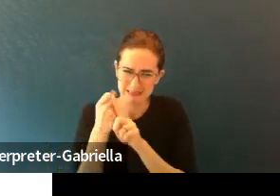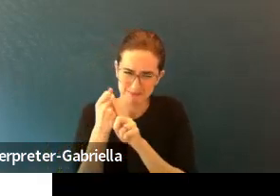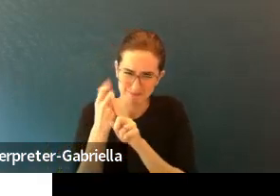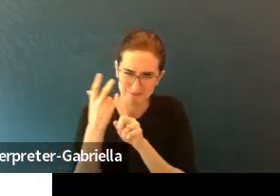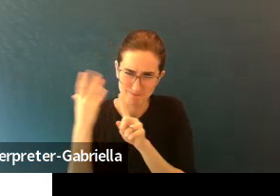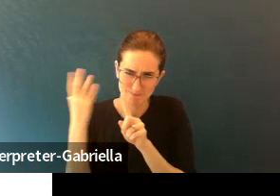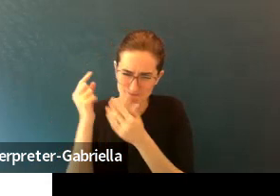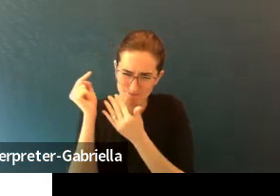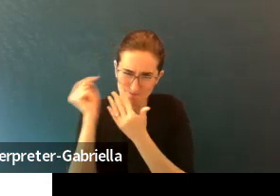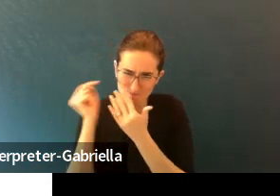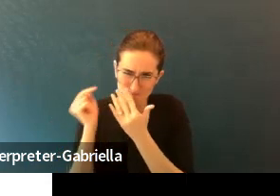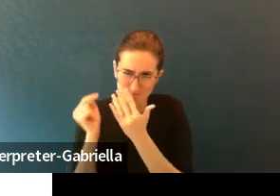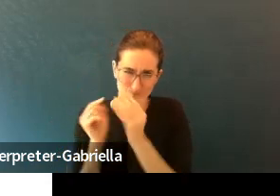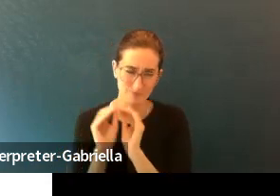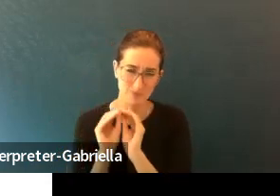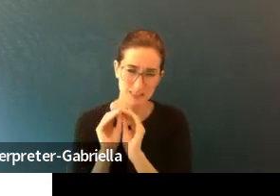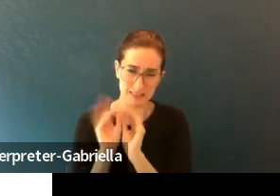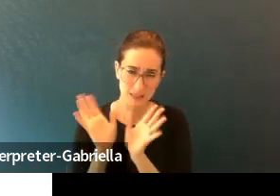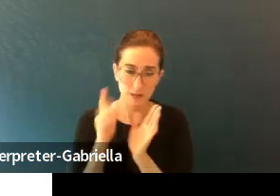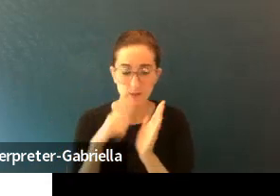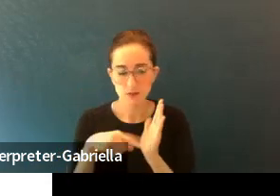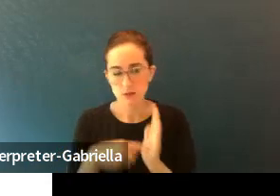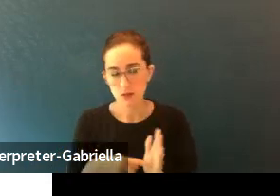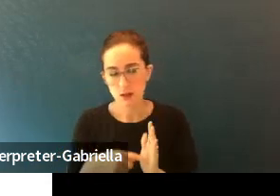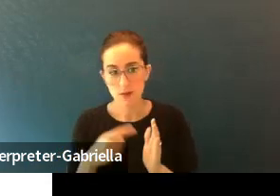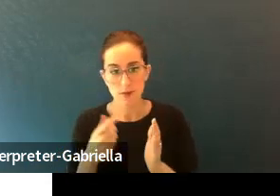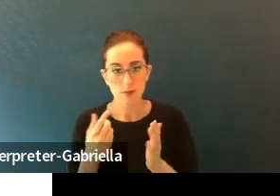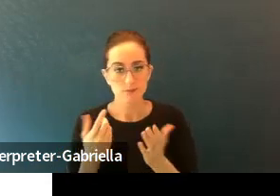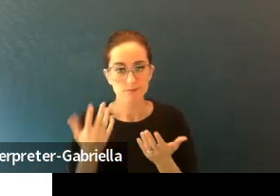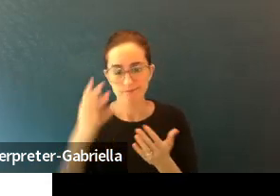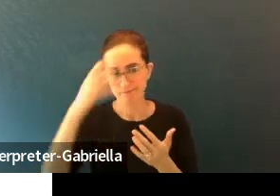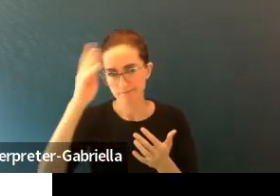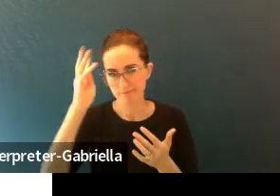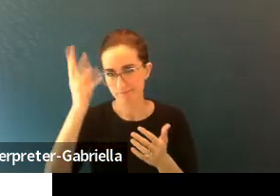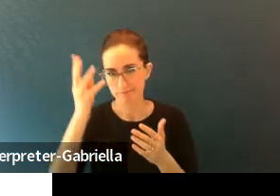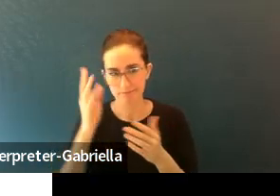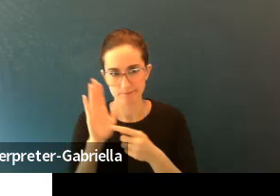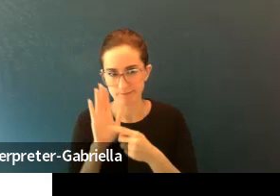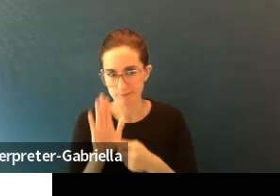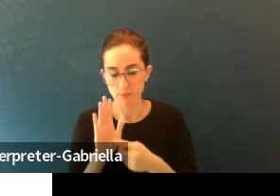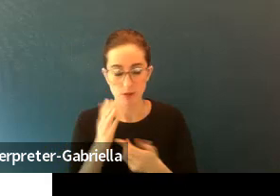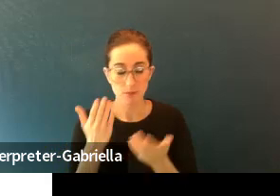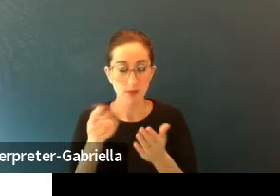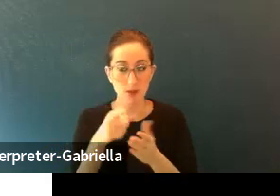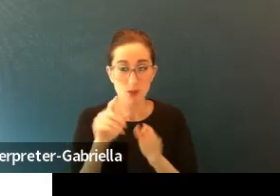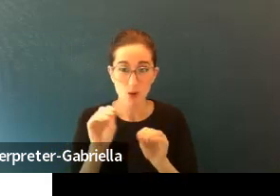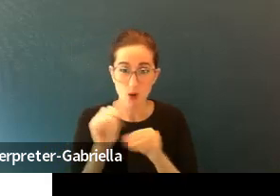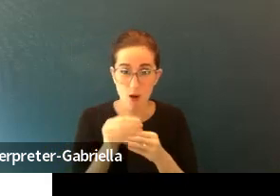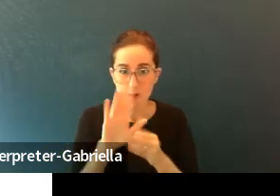So let's say, for example, in a make up scenario, you have an office or a program where you're tracking students who are coming in and out,